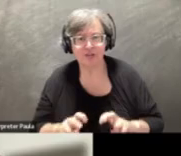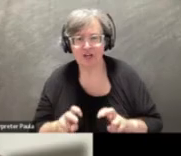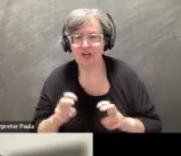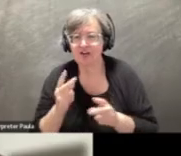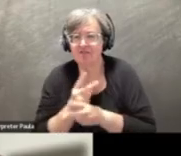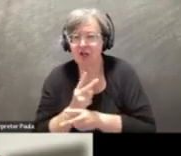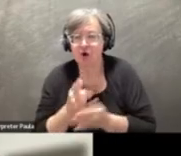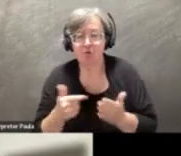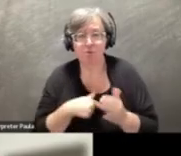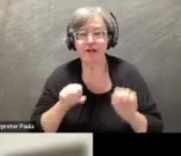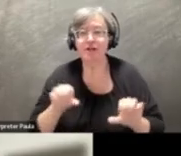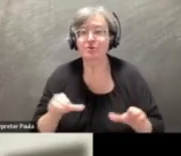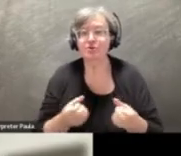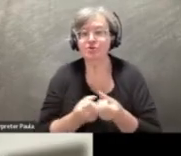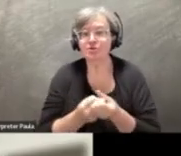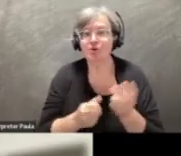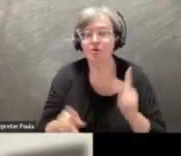do to support people. So it's across the board.